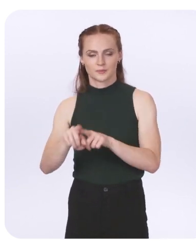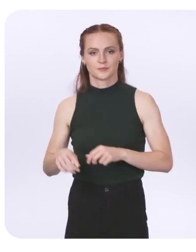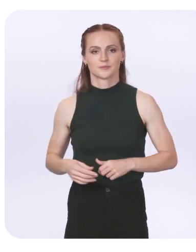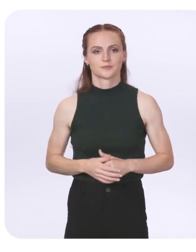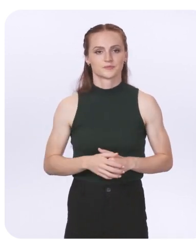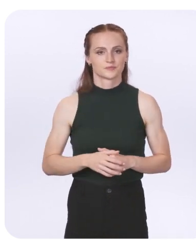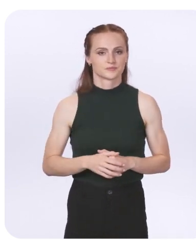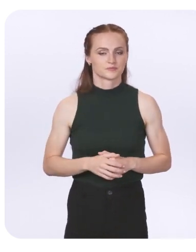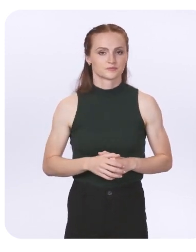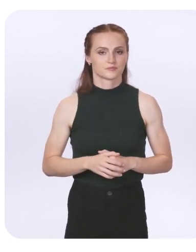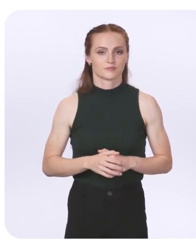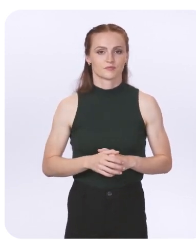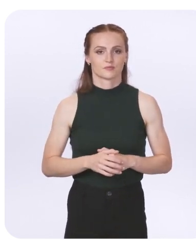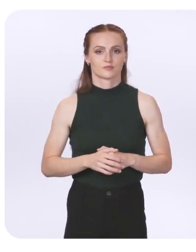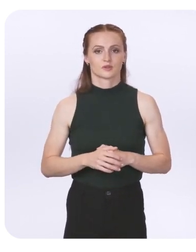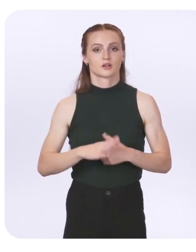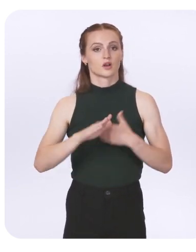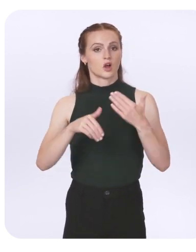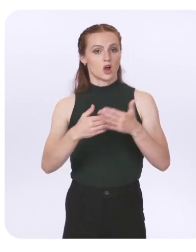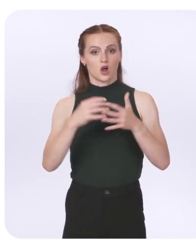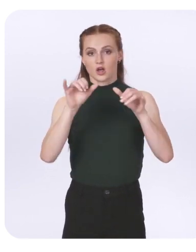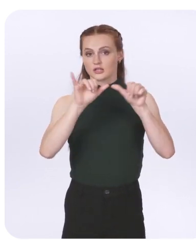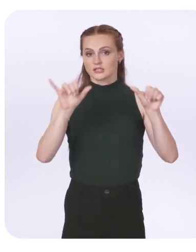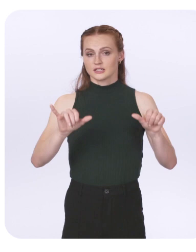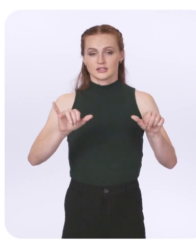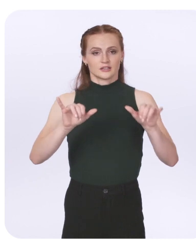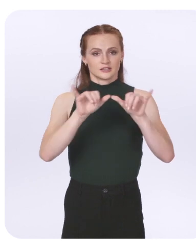As these systems were coming together in the summer of 2022,